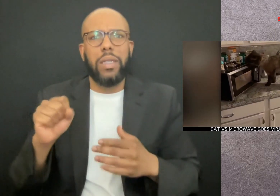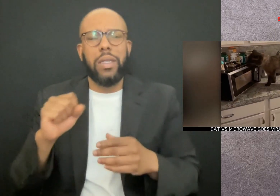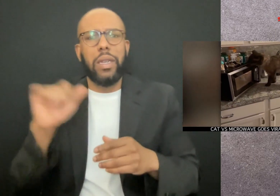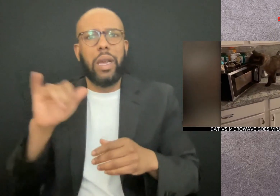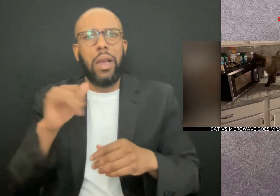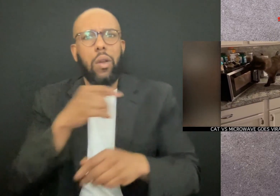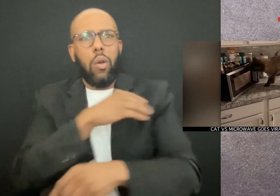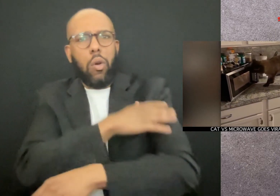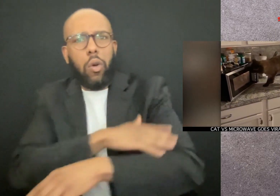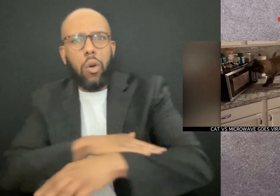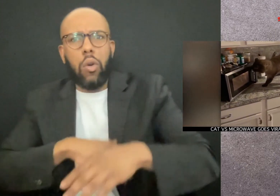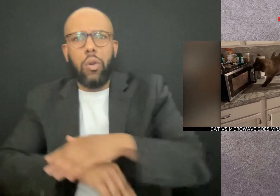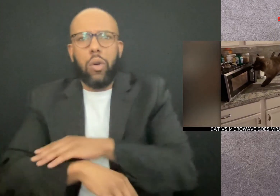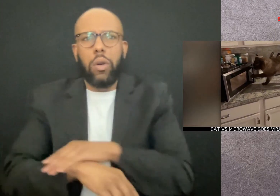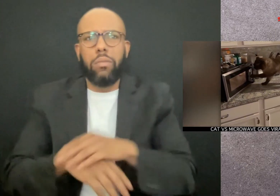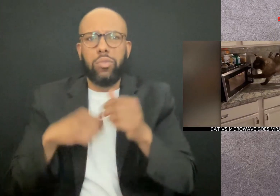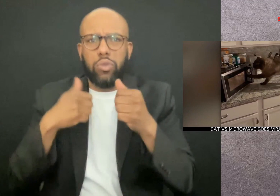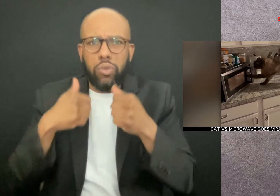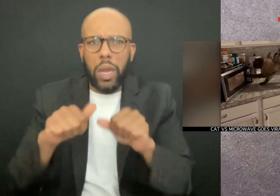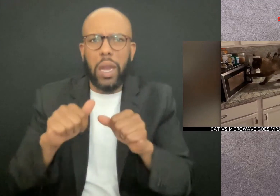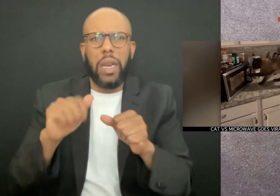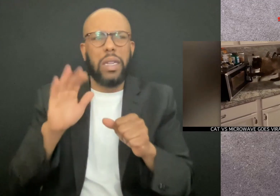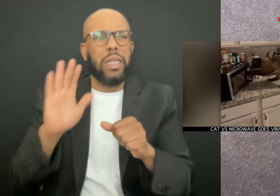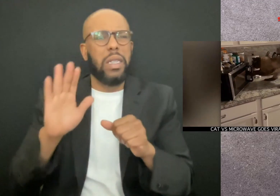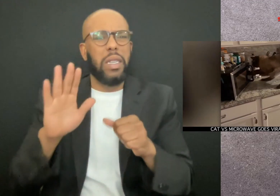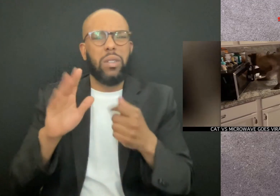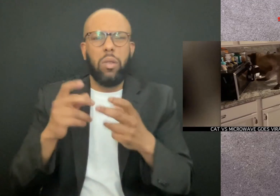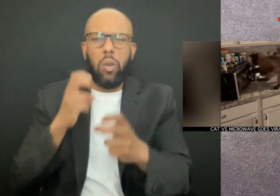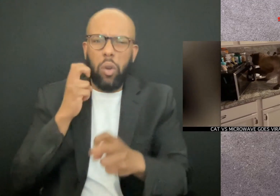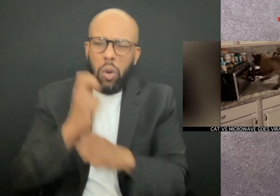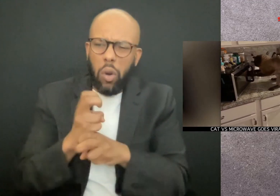trying with all of his might to open the door